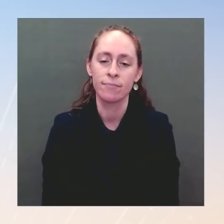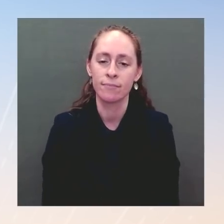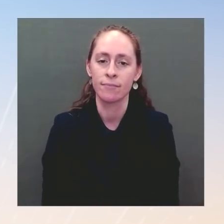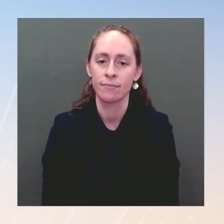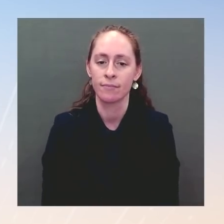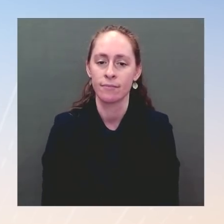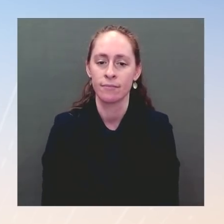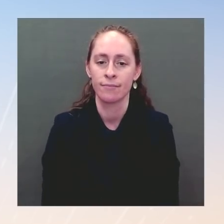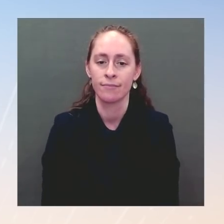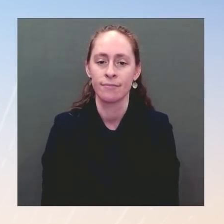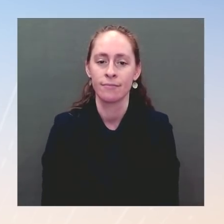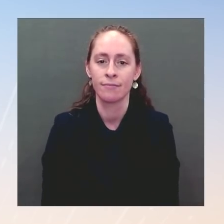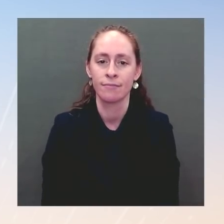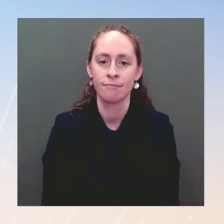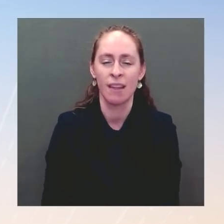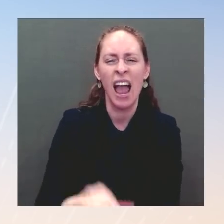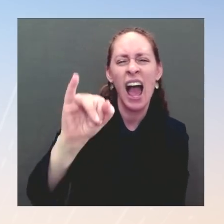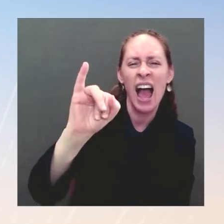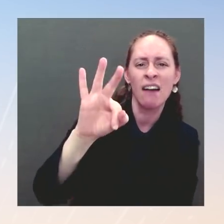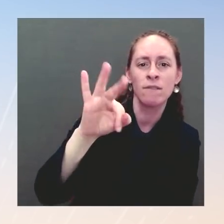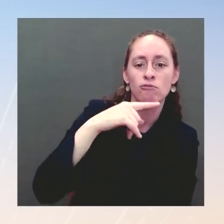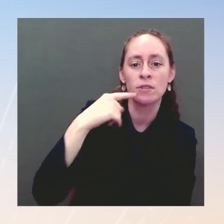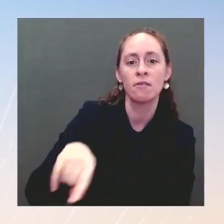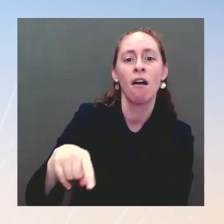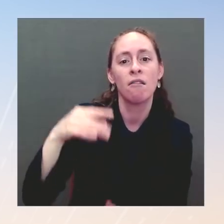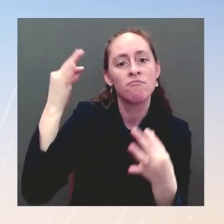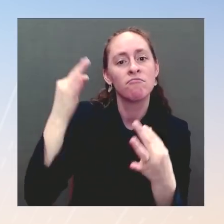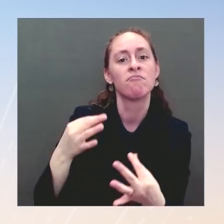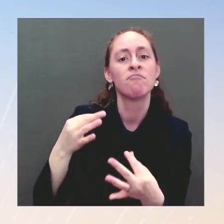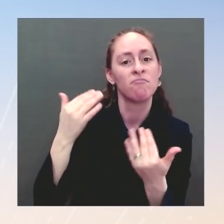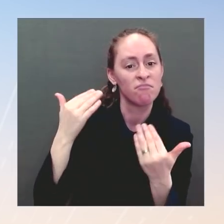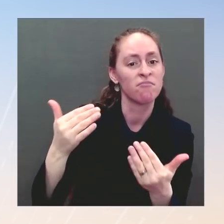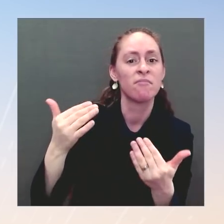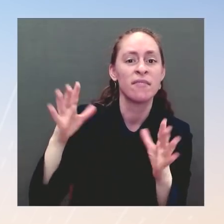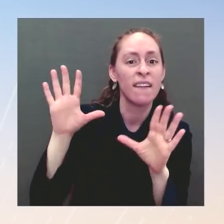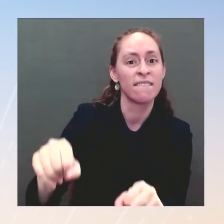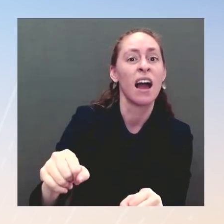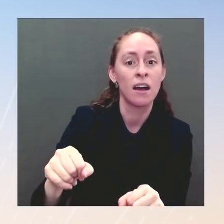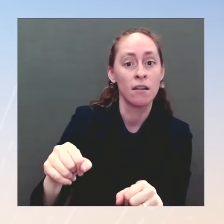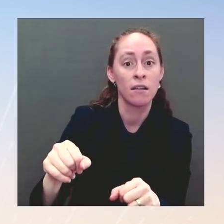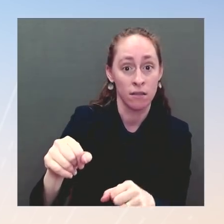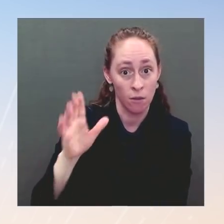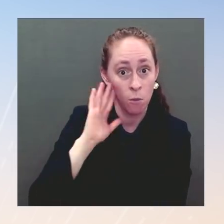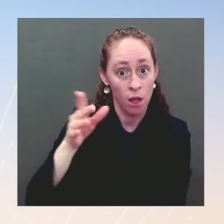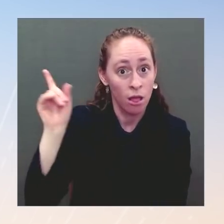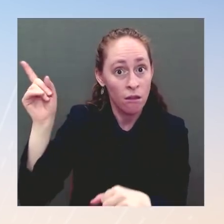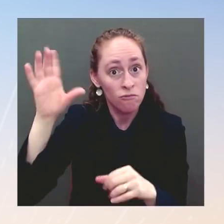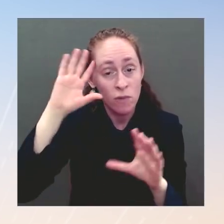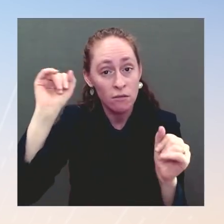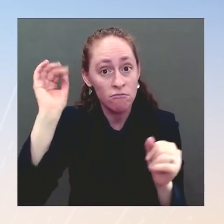Ms. Psaki: I would expect you would, yes. The Press: And he would address the nation in some televised fashion? Ms. Psaki: I would expect you would hear from the President, as you have.